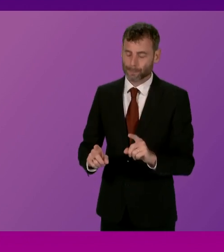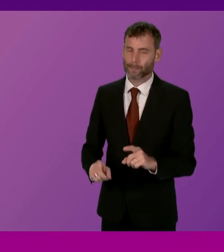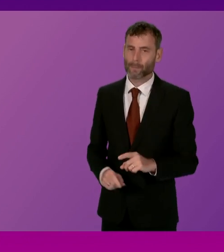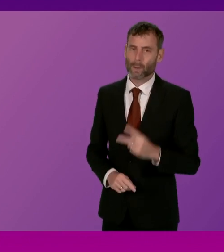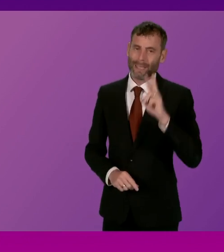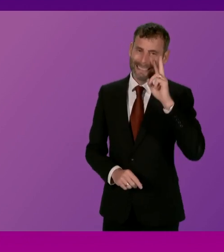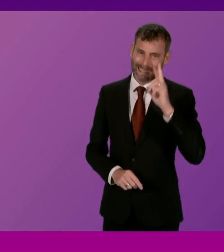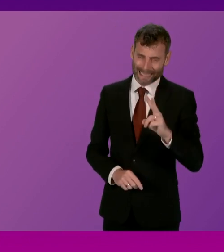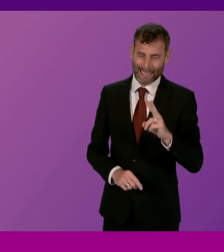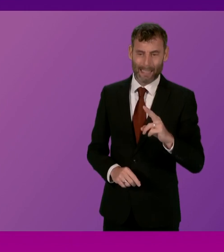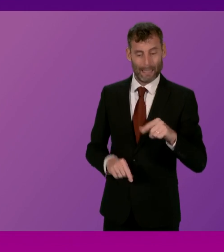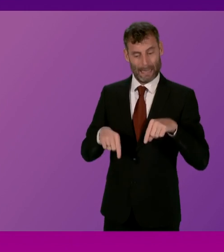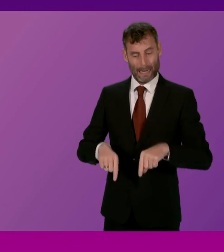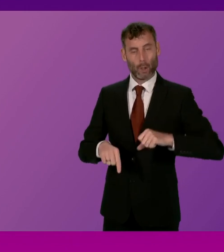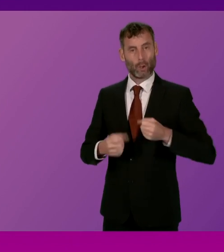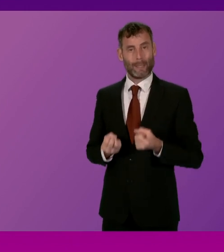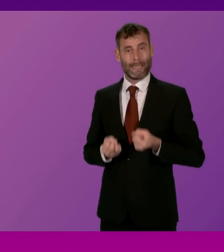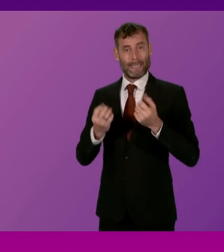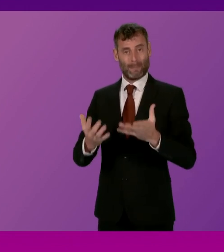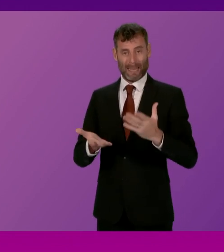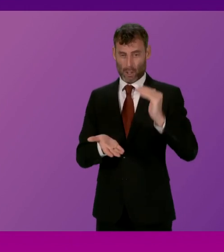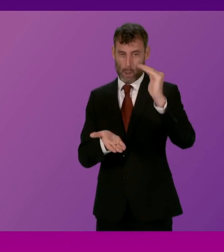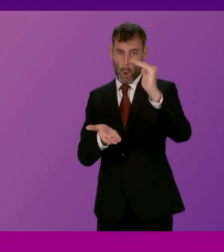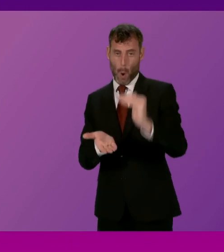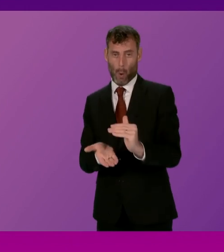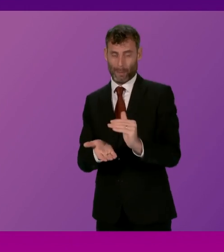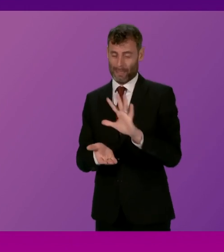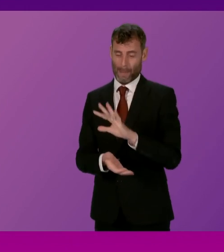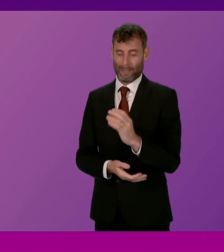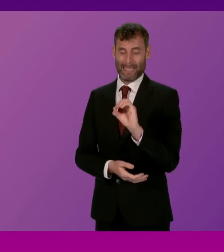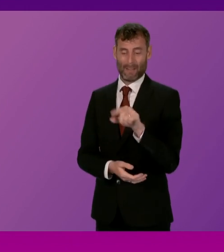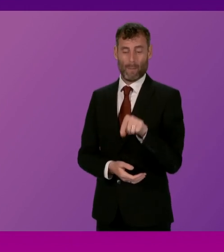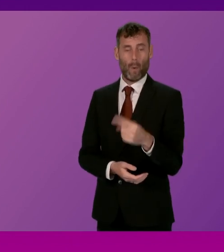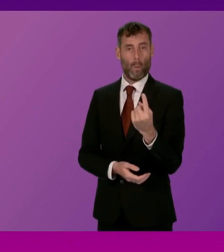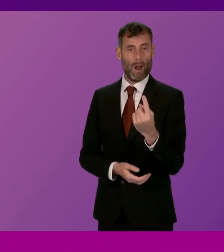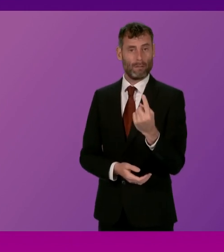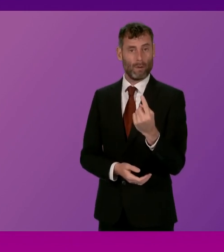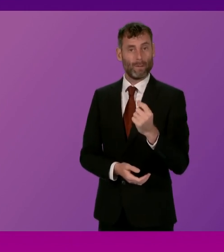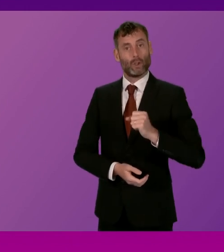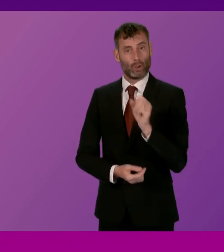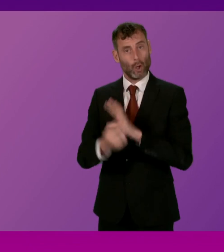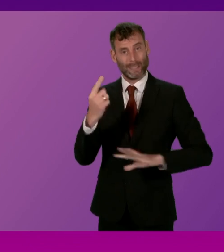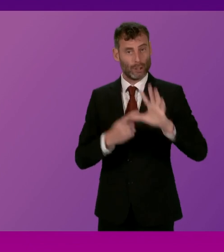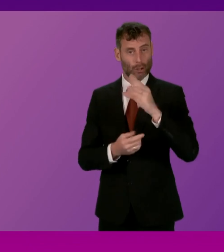at around 0.1 per cent of our overall budget. The Scottish Government has set out its stall in creating a wellbeing economy, and the arts